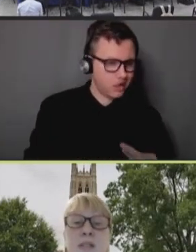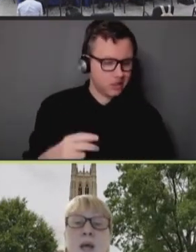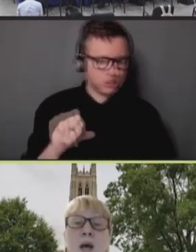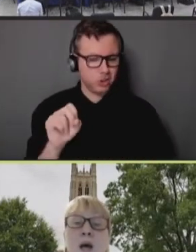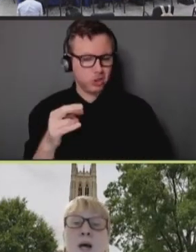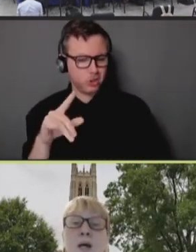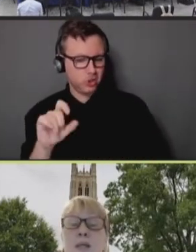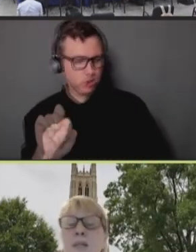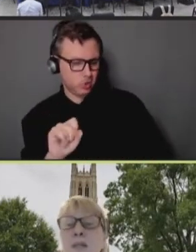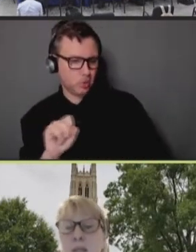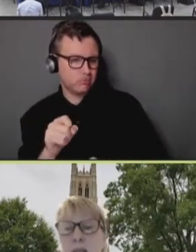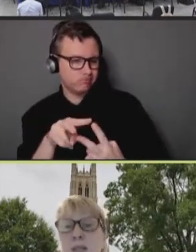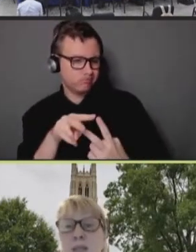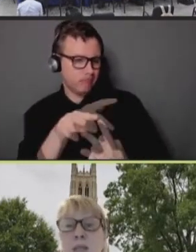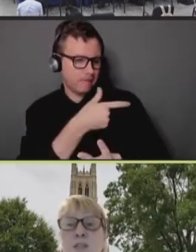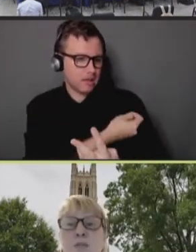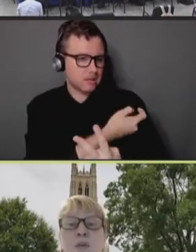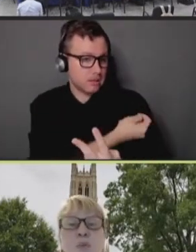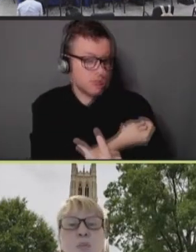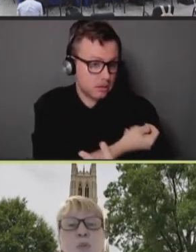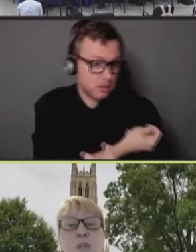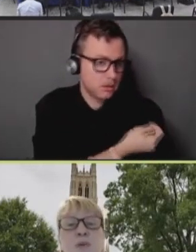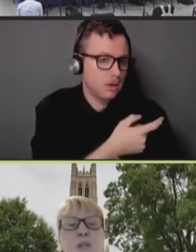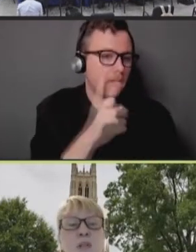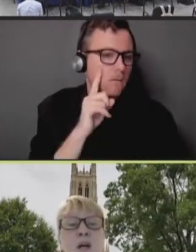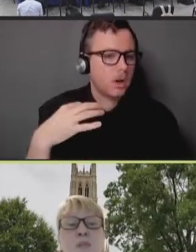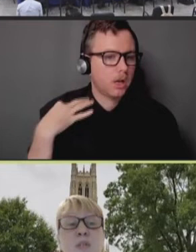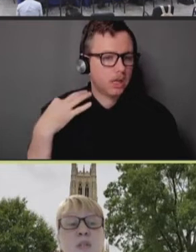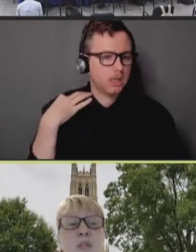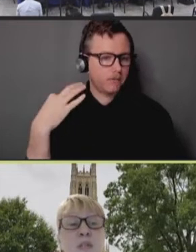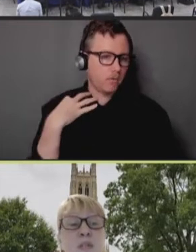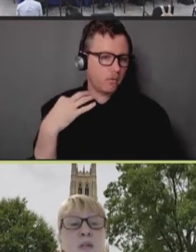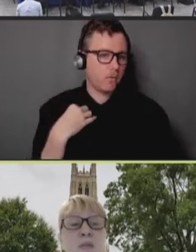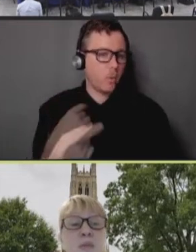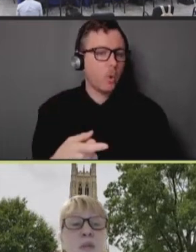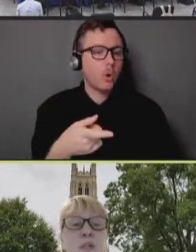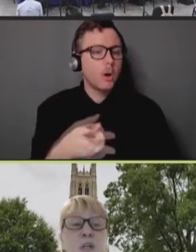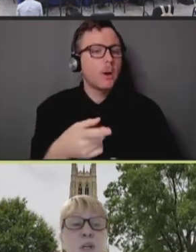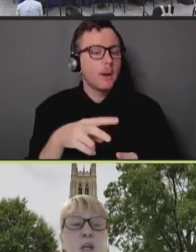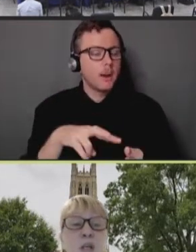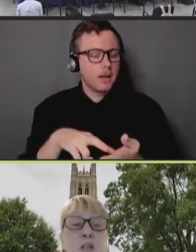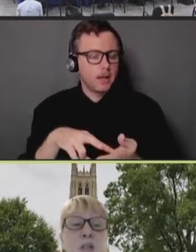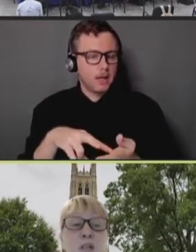as candidates for repurposing for Alzheimer's disease prevention.